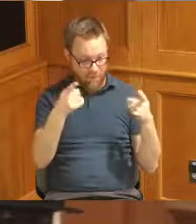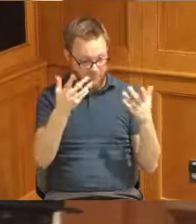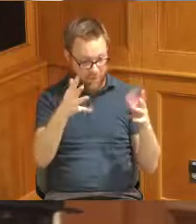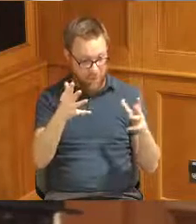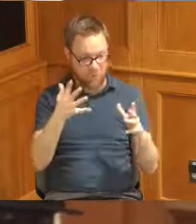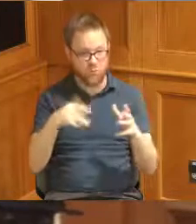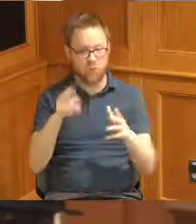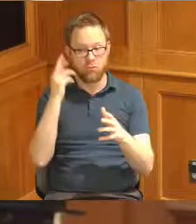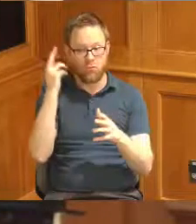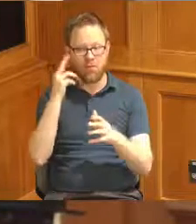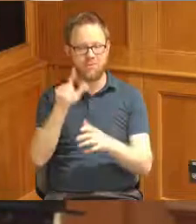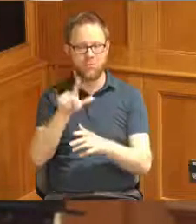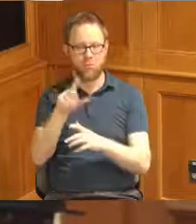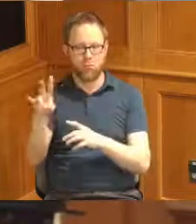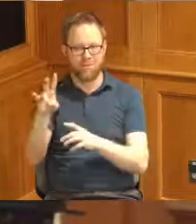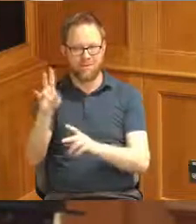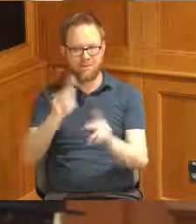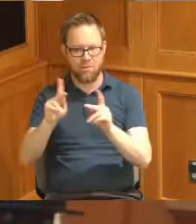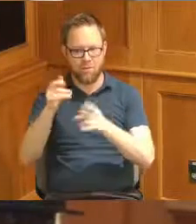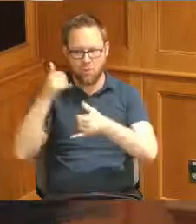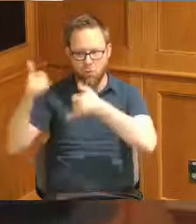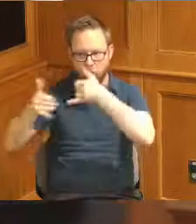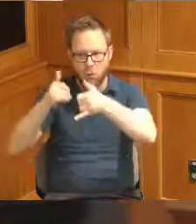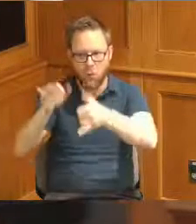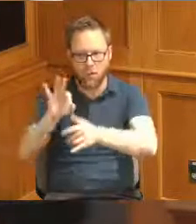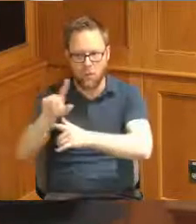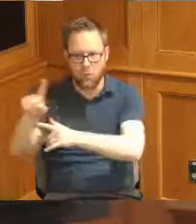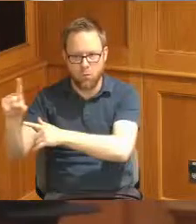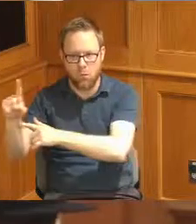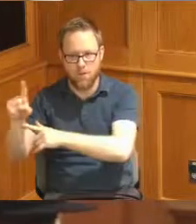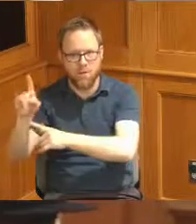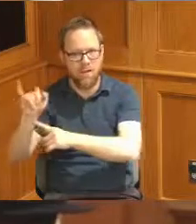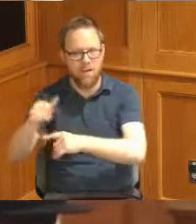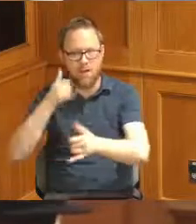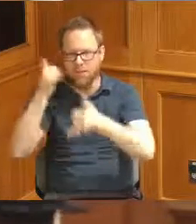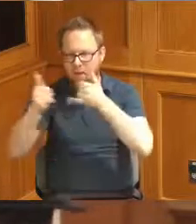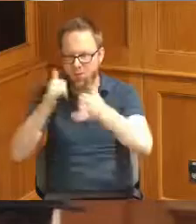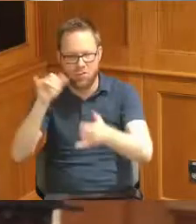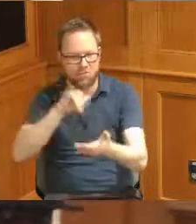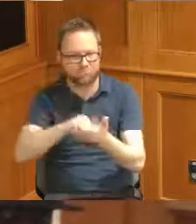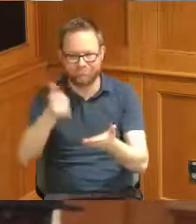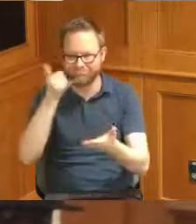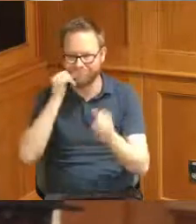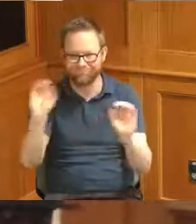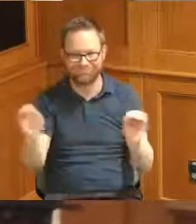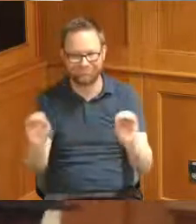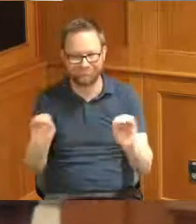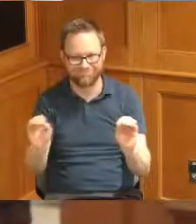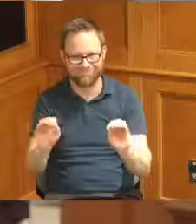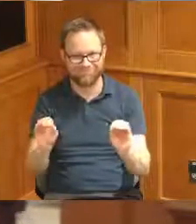numbers that it called 9-1-1 and and that the calls went unanswered it wasn't that they waited